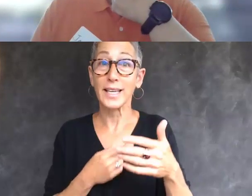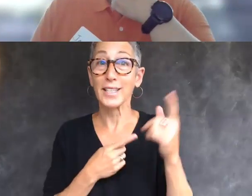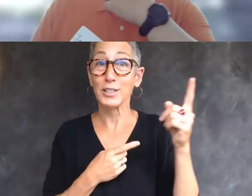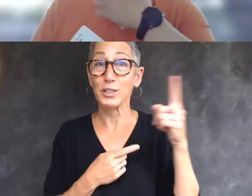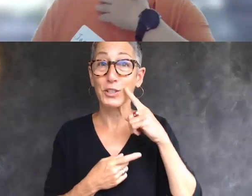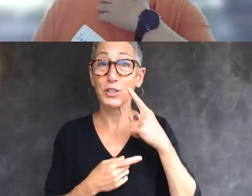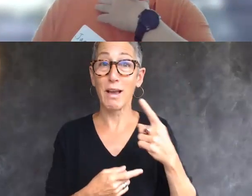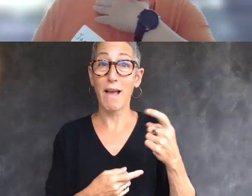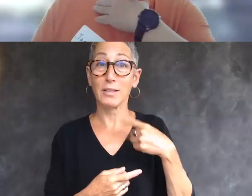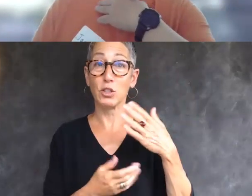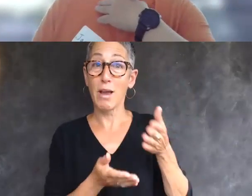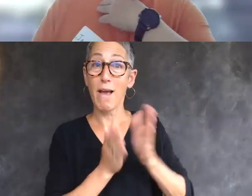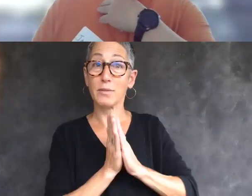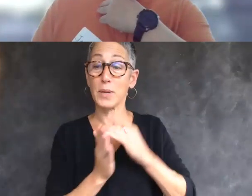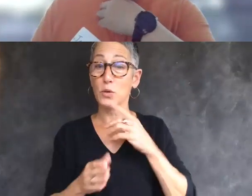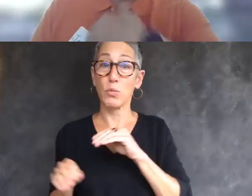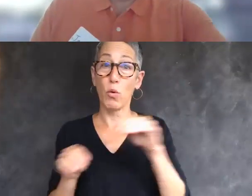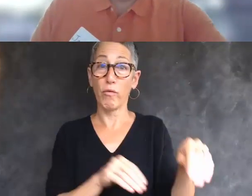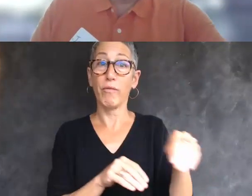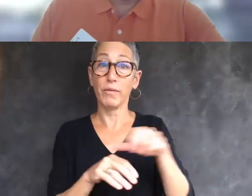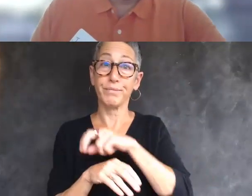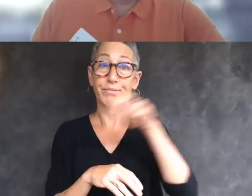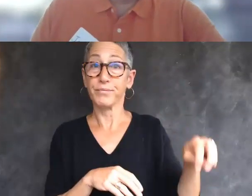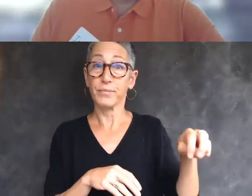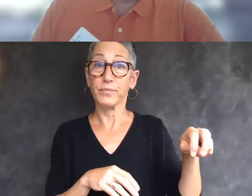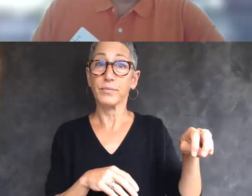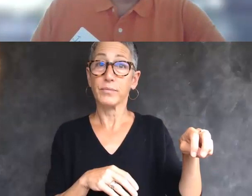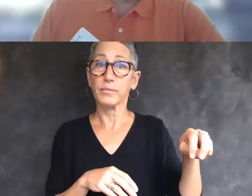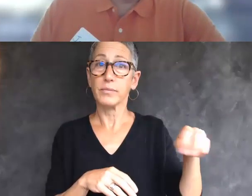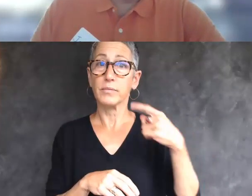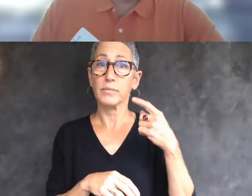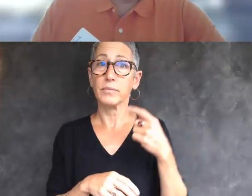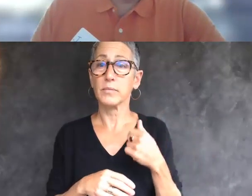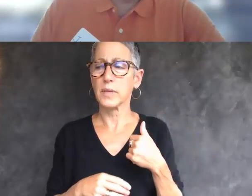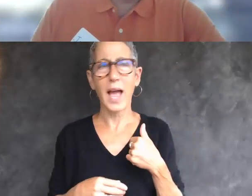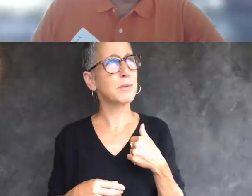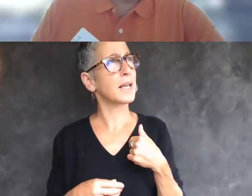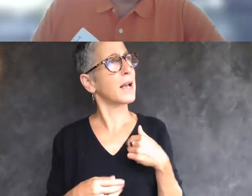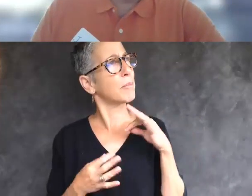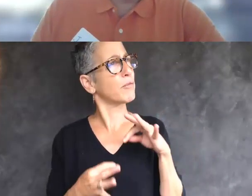because she's like, I can't deal with somebody like this if something does happen. And I'm like, I could have been perfectly capable to help out in a situation,